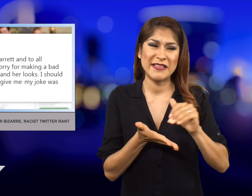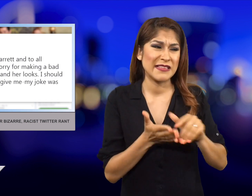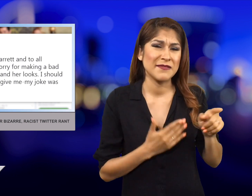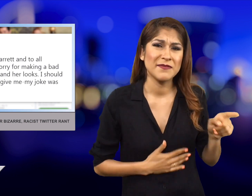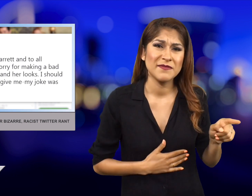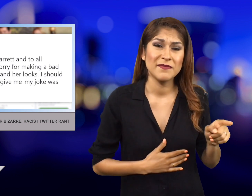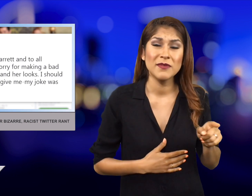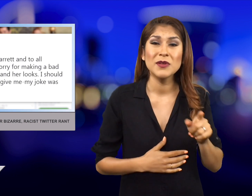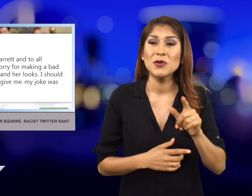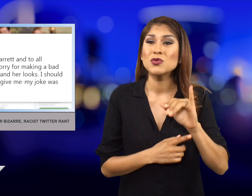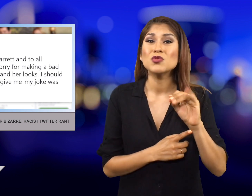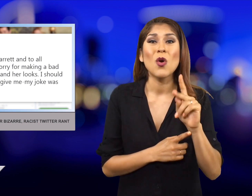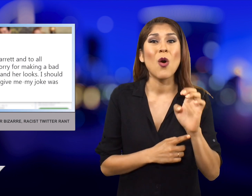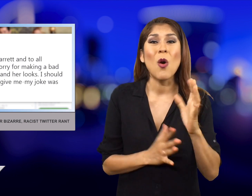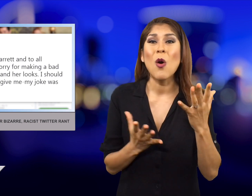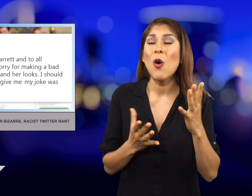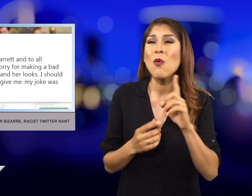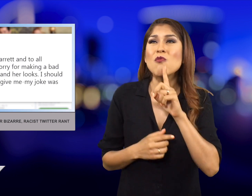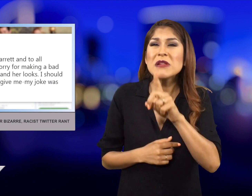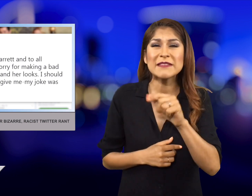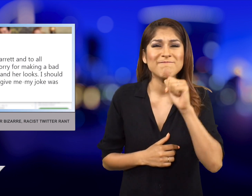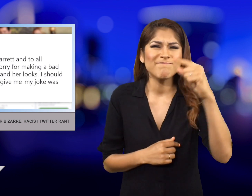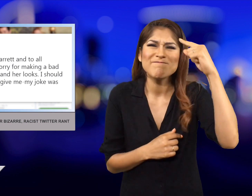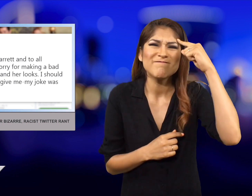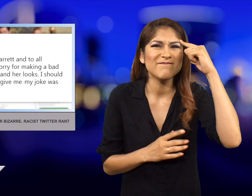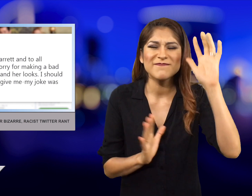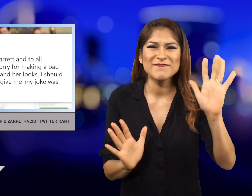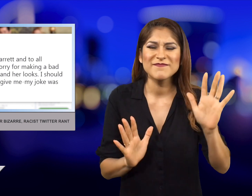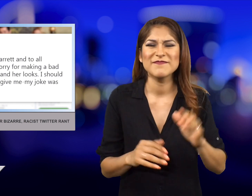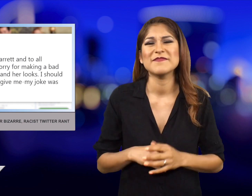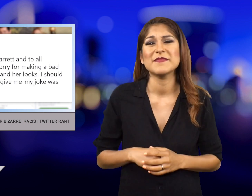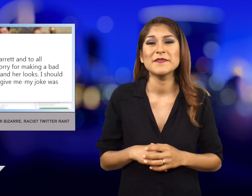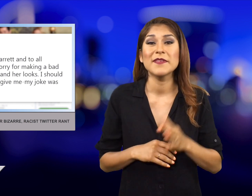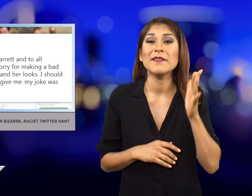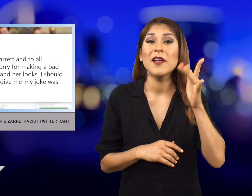Forgive me. My joke was in bad taste."